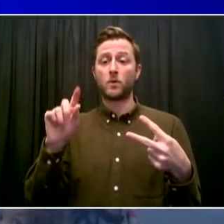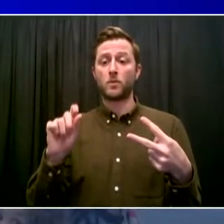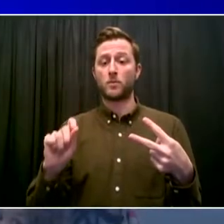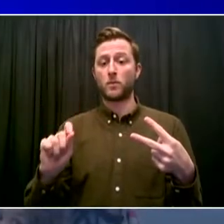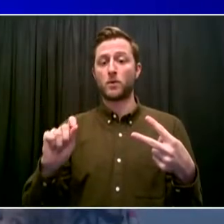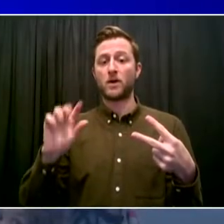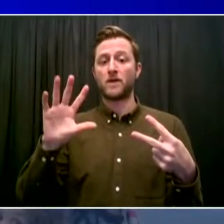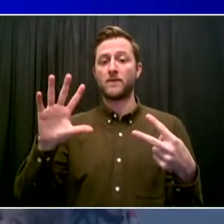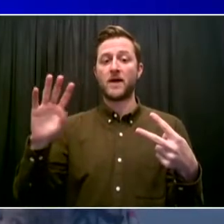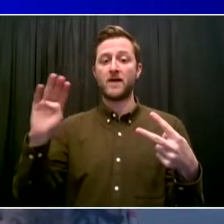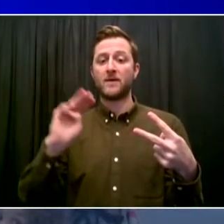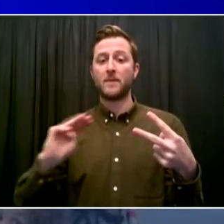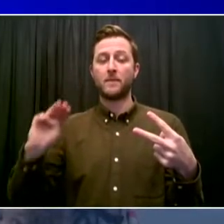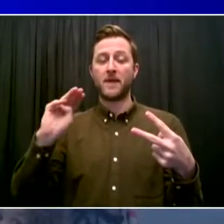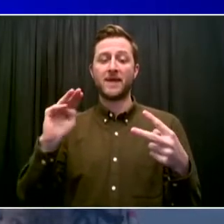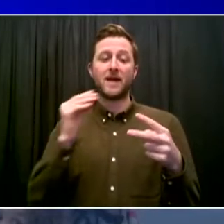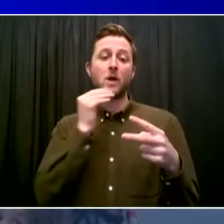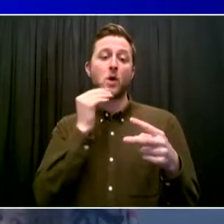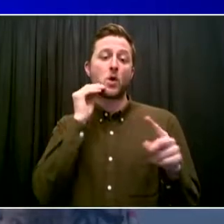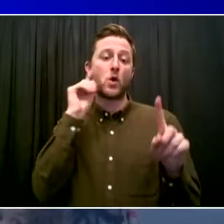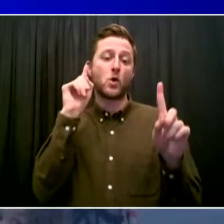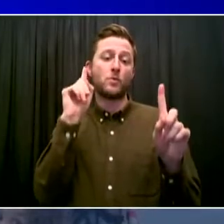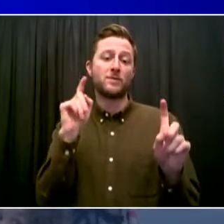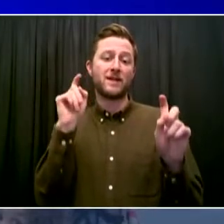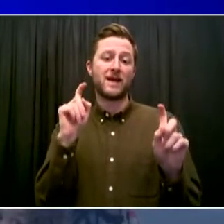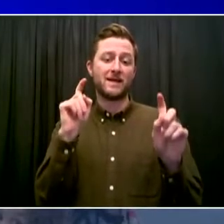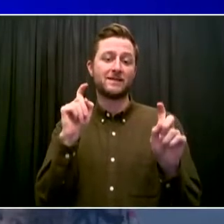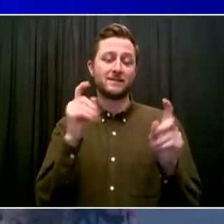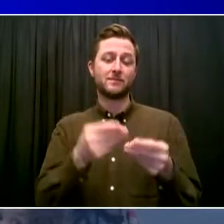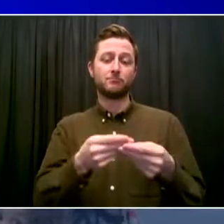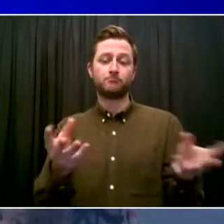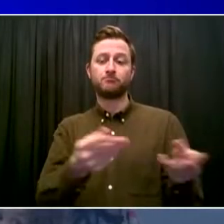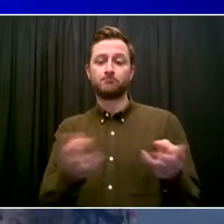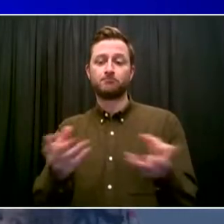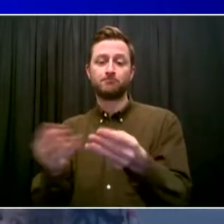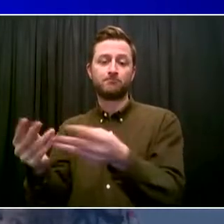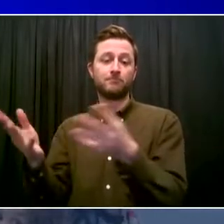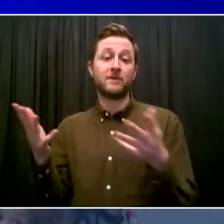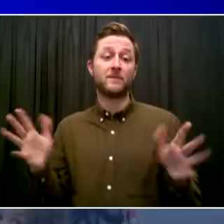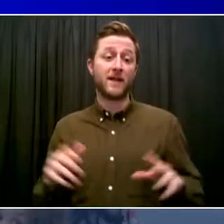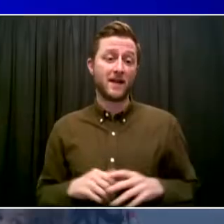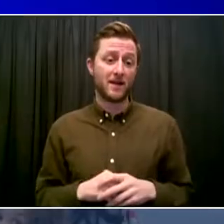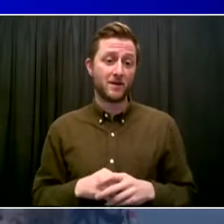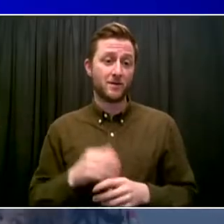BROUGHT ABOUT THE SUCCESS WE BELIEVE WE ARE WITNESSING NOW.